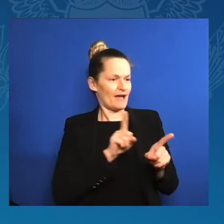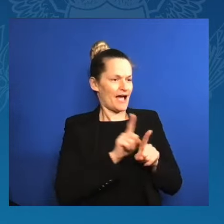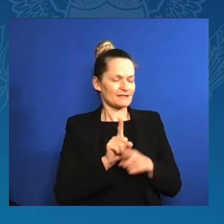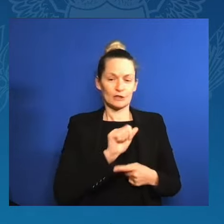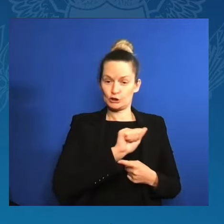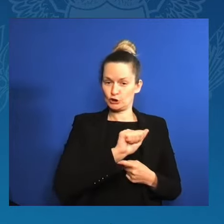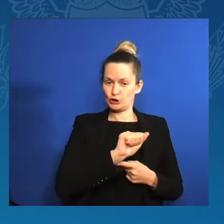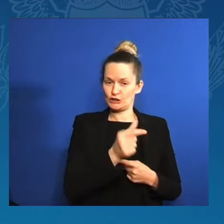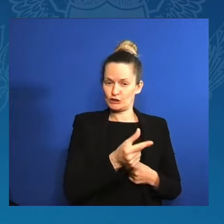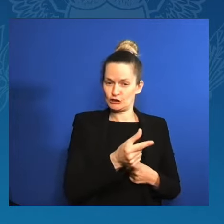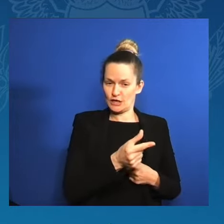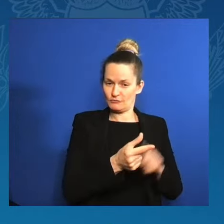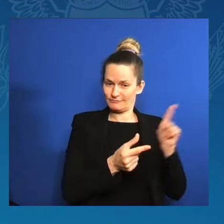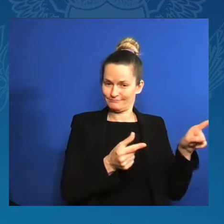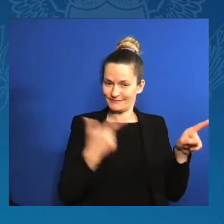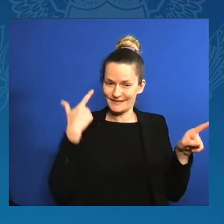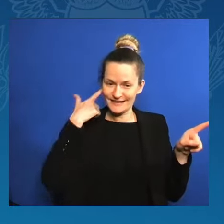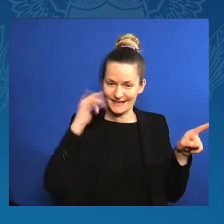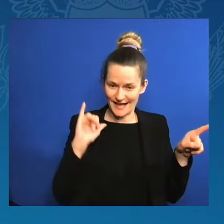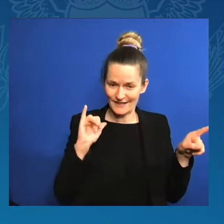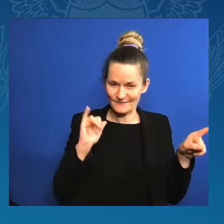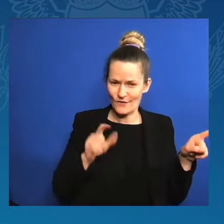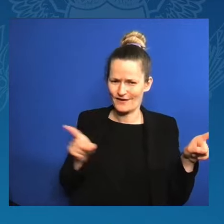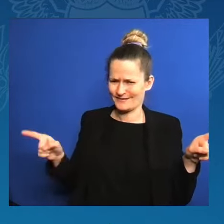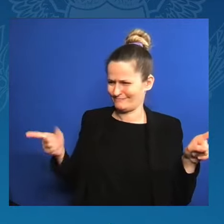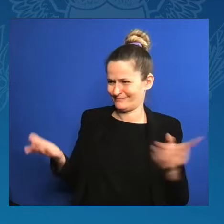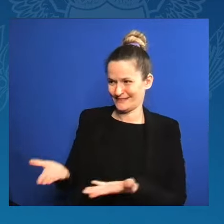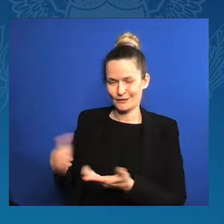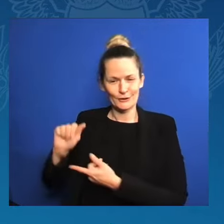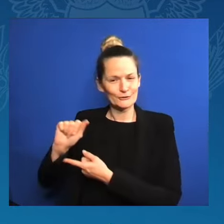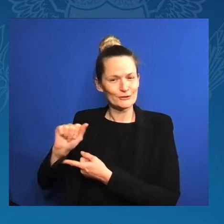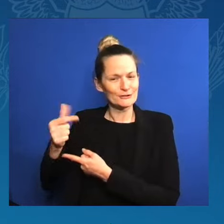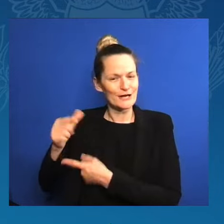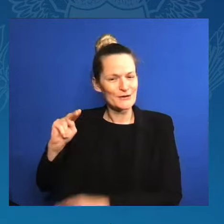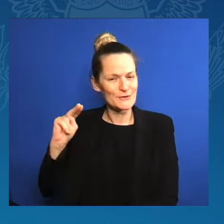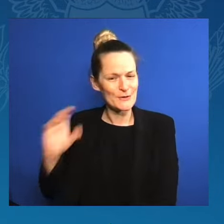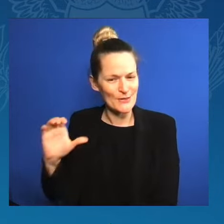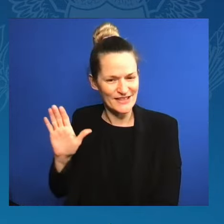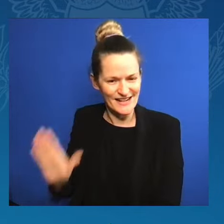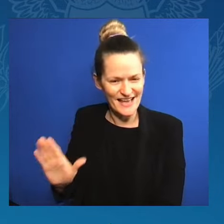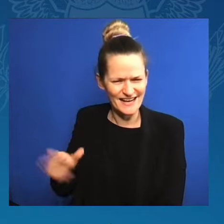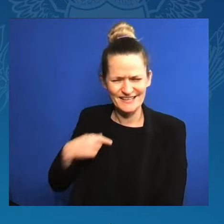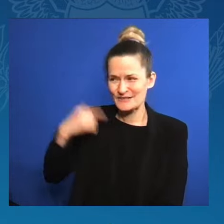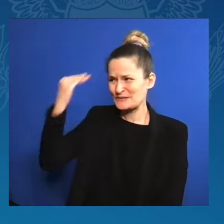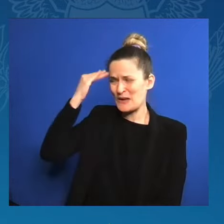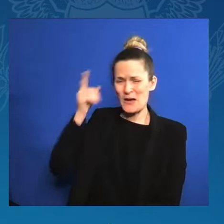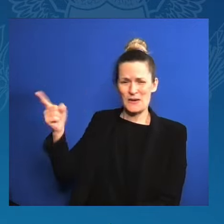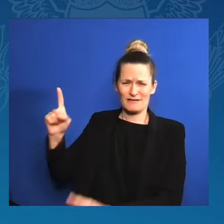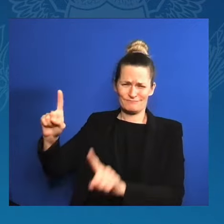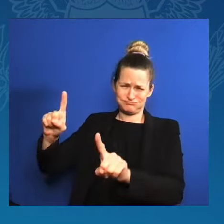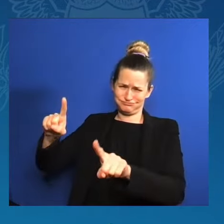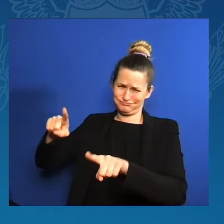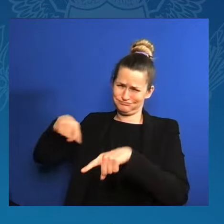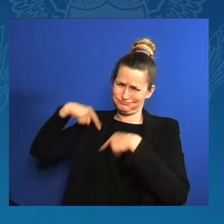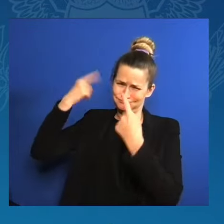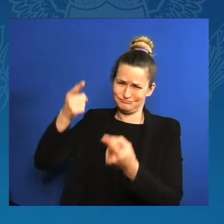He is an extraordinary leader who always stands up for the rights and the freedoms of the people of North Carolina.